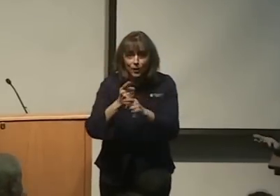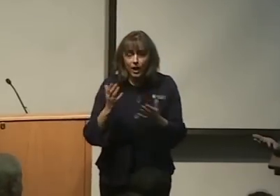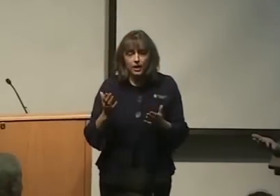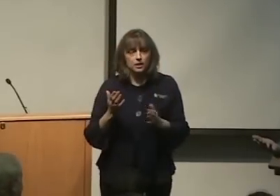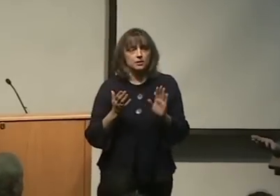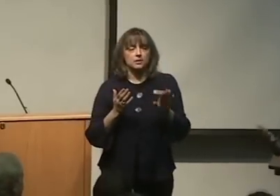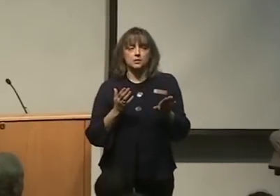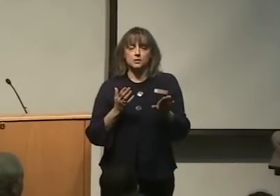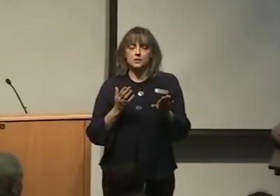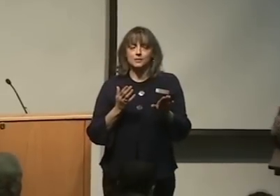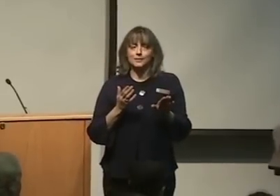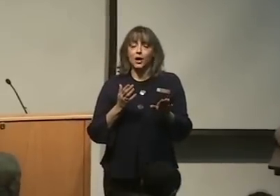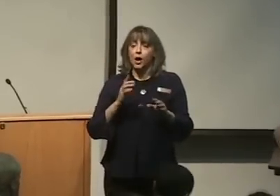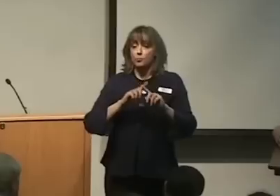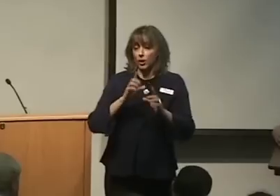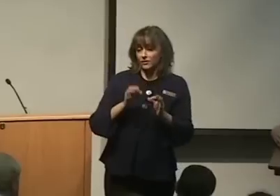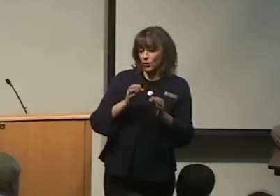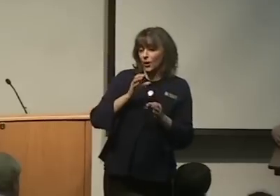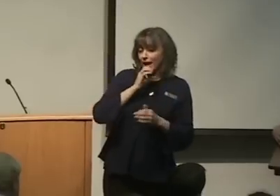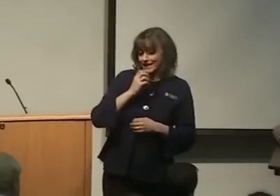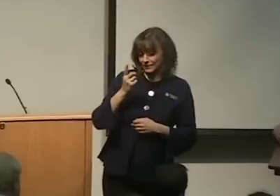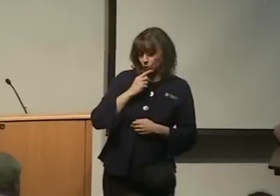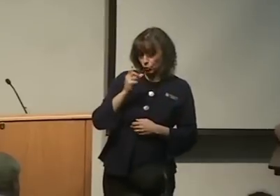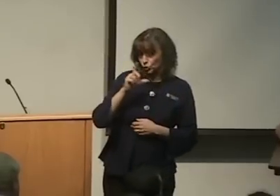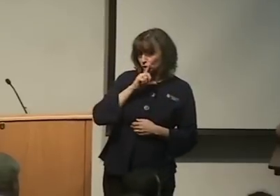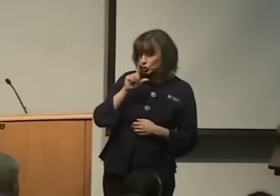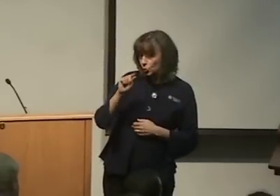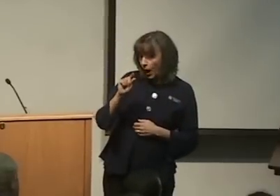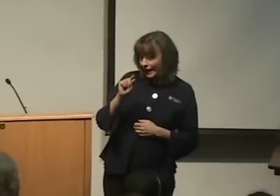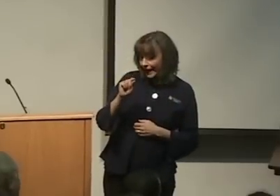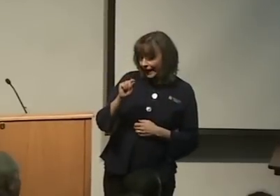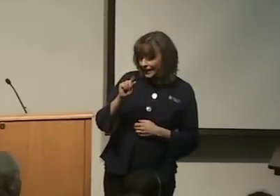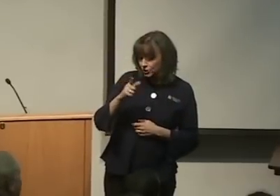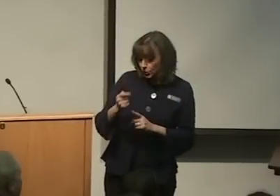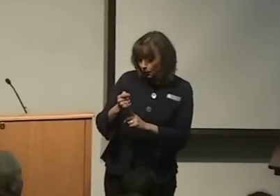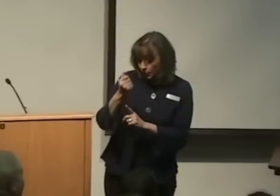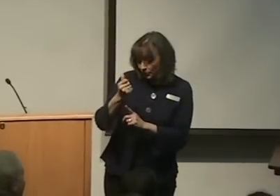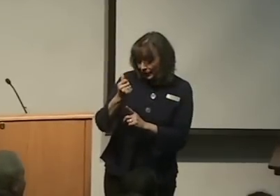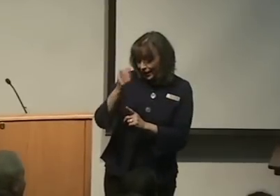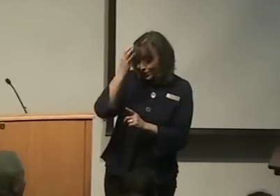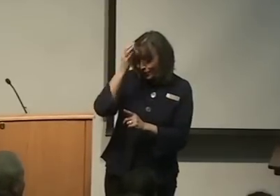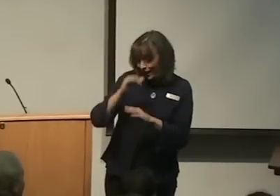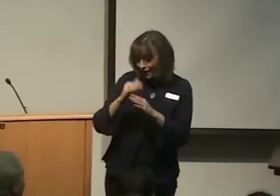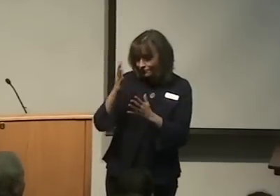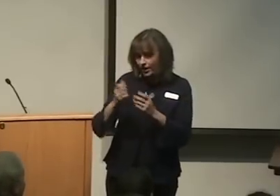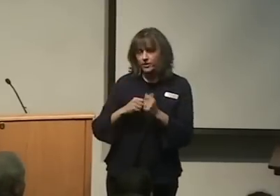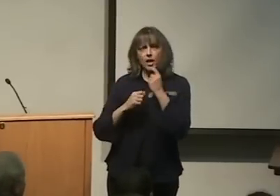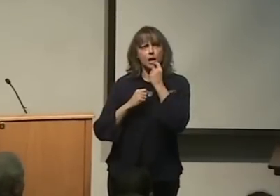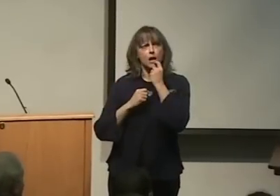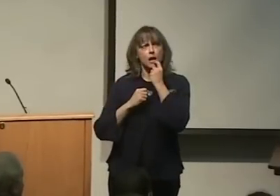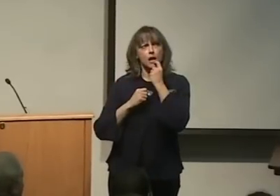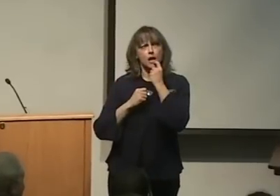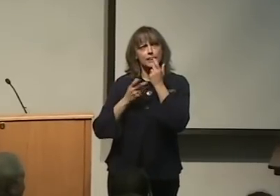But if you ask a 20 year old, there is a measurable difference in the amount of time it takes them to go,